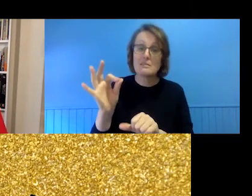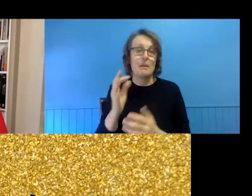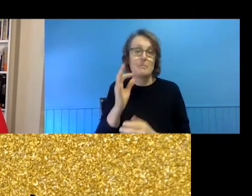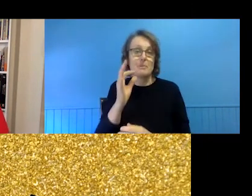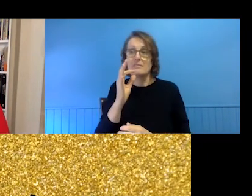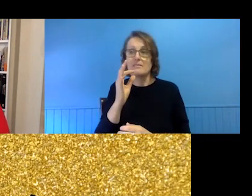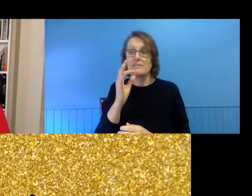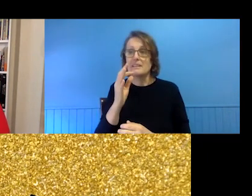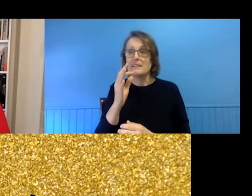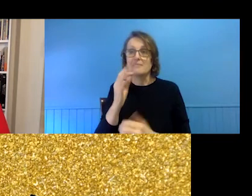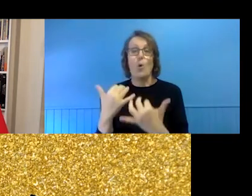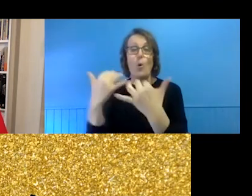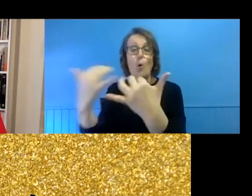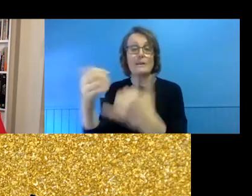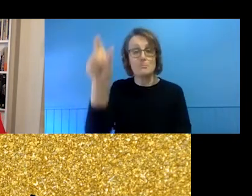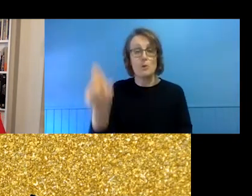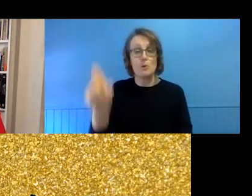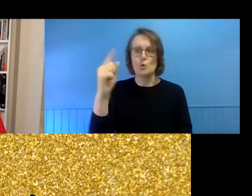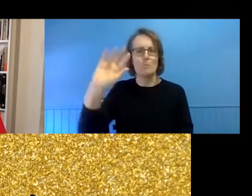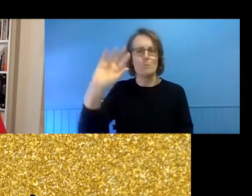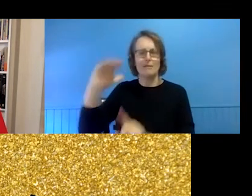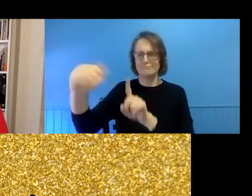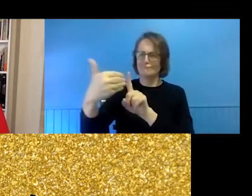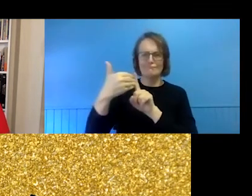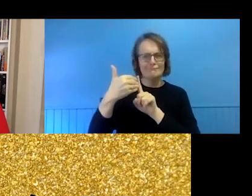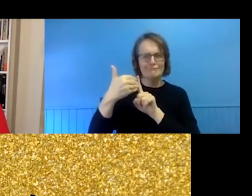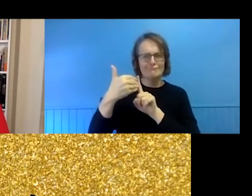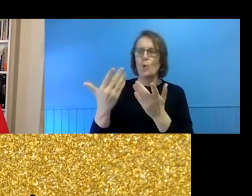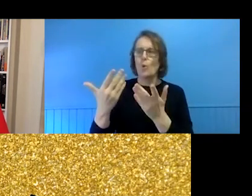audience member, or a long-term client, just checking in and asking